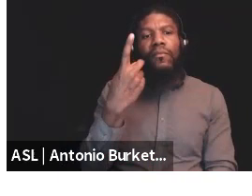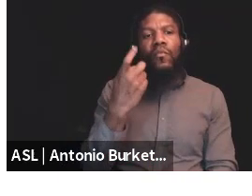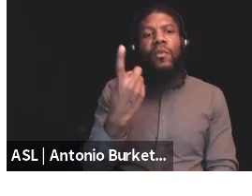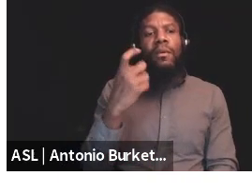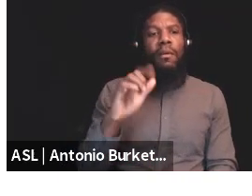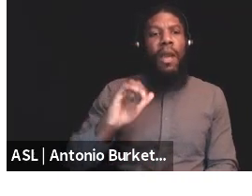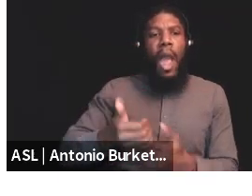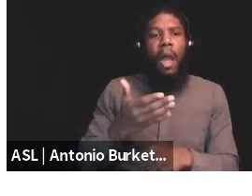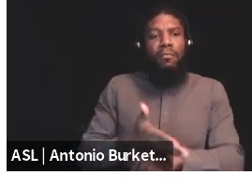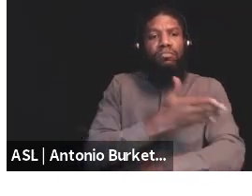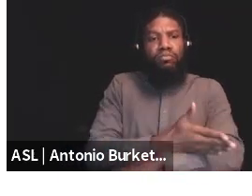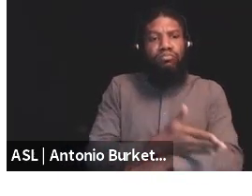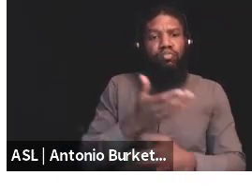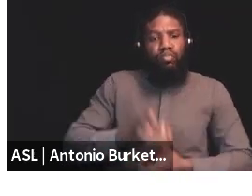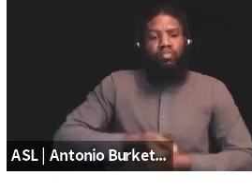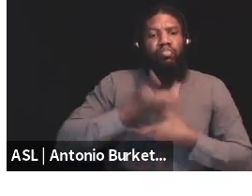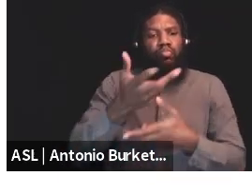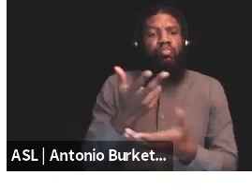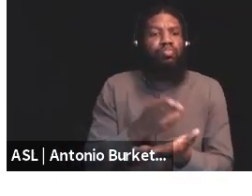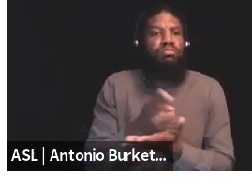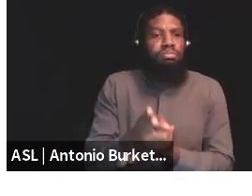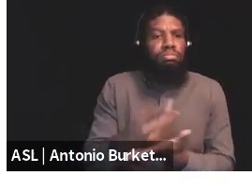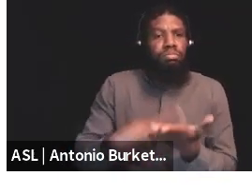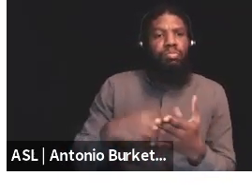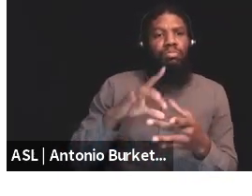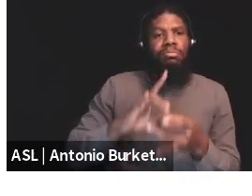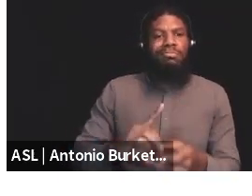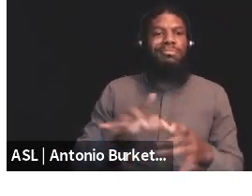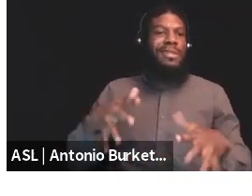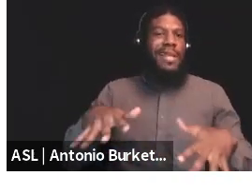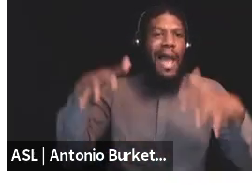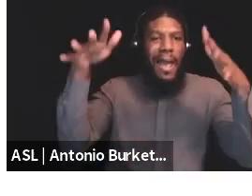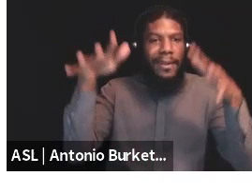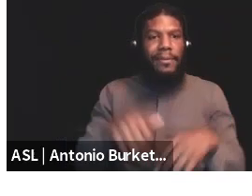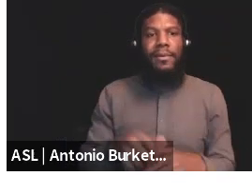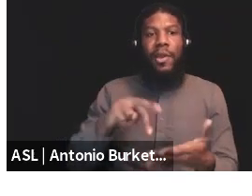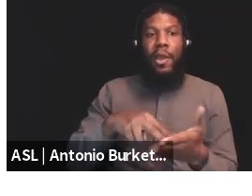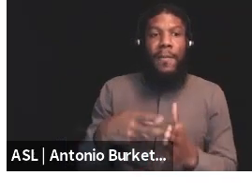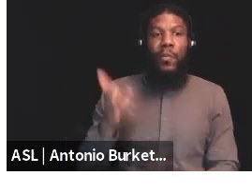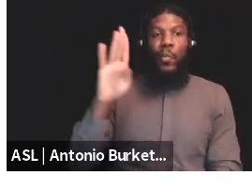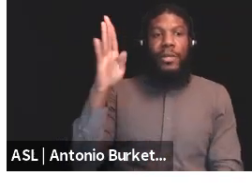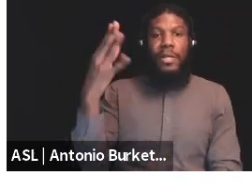presentation anxieties. Recording or videotaping a presentation can help students identify both